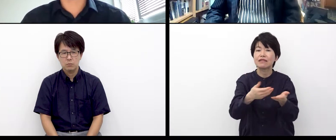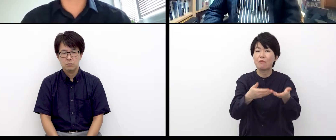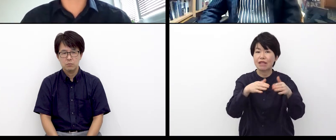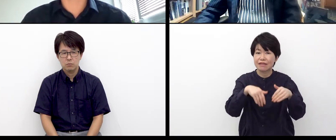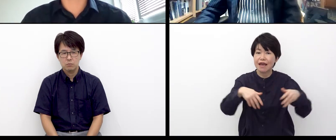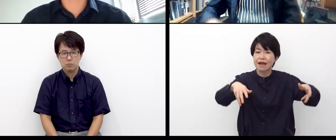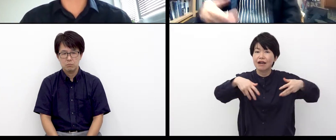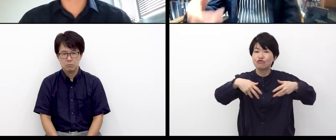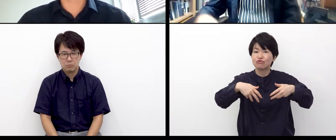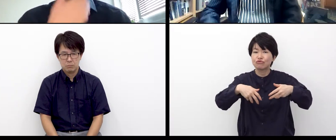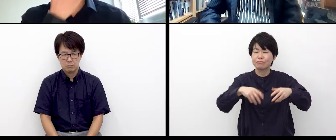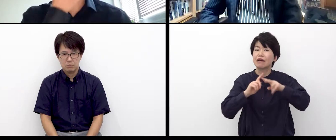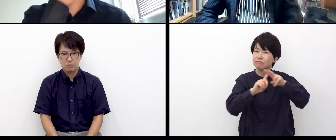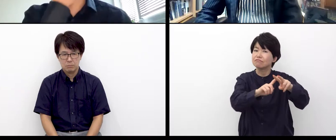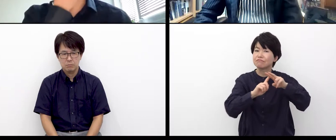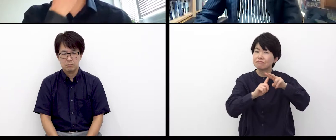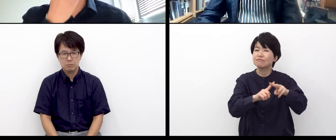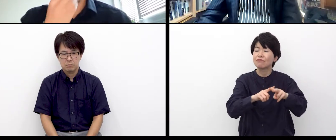That’s how they do their research.